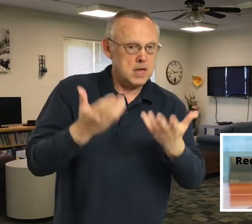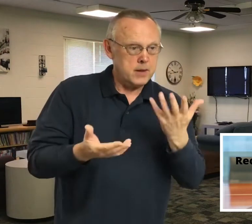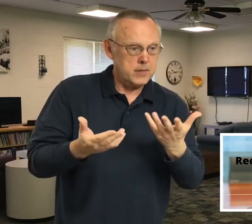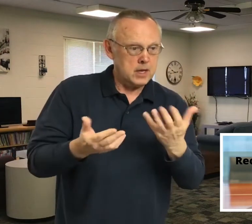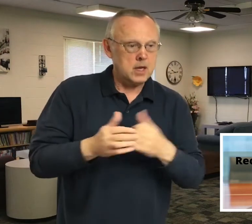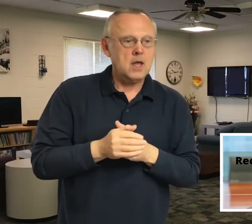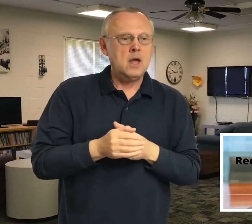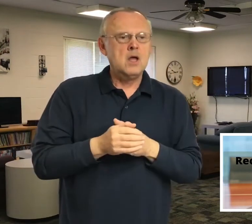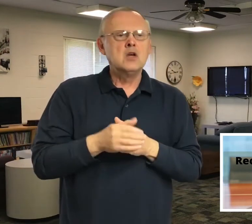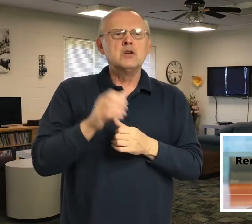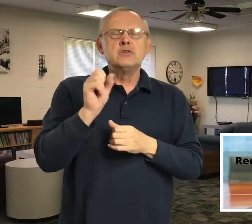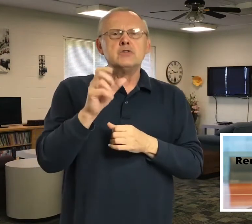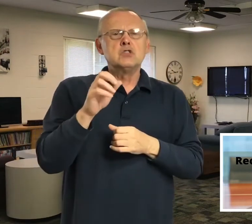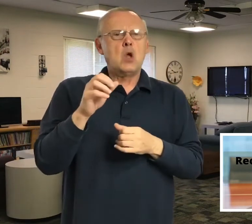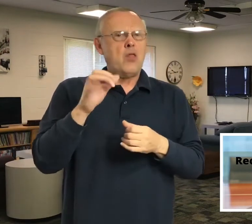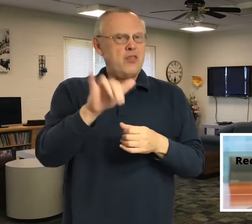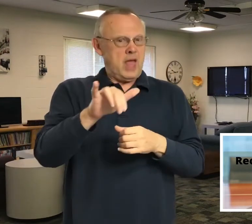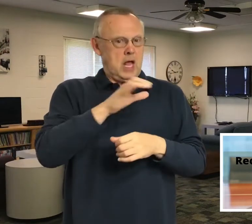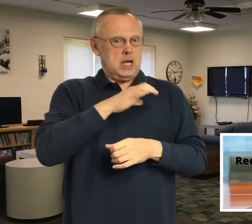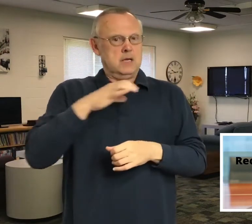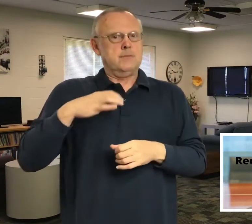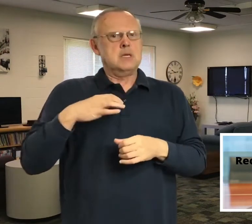This means possibly wearing masks.